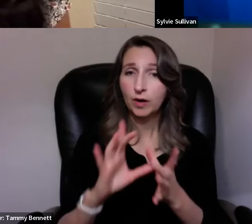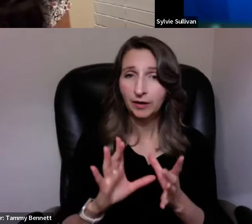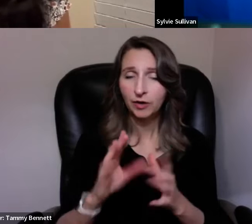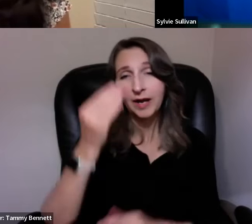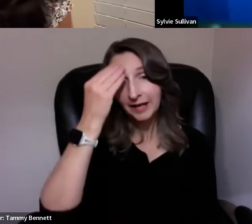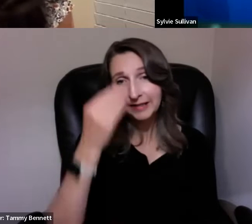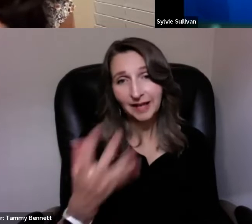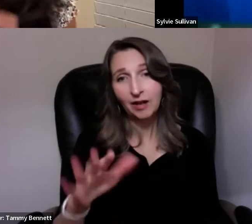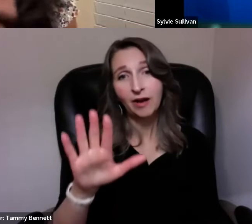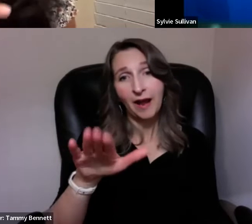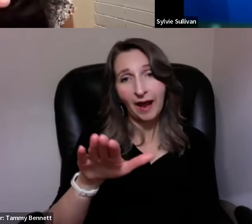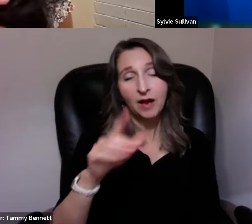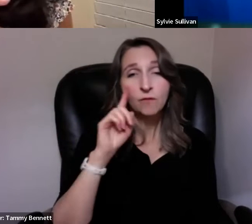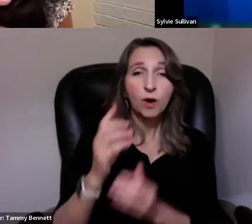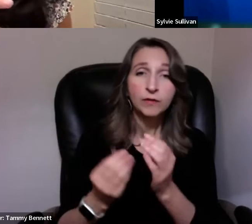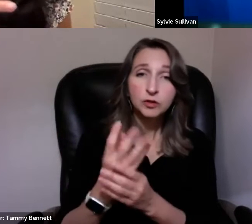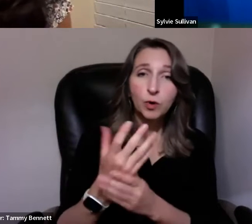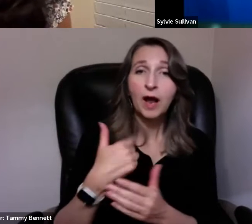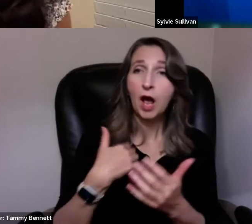I would really like it all 3 or 4 whatever level that you're looking for.